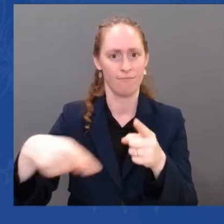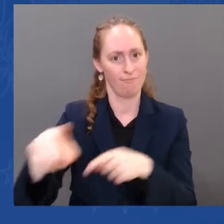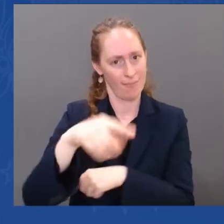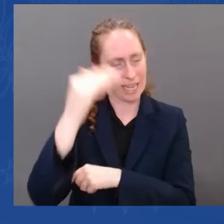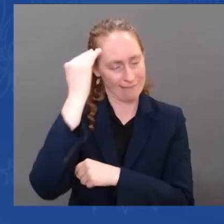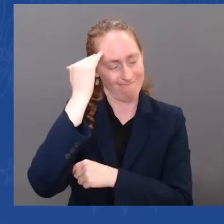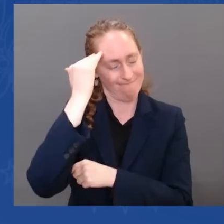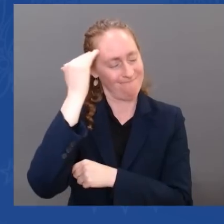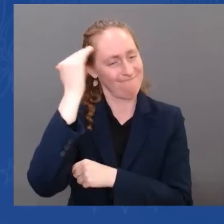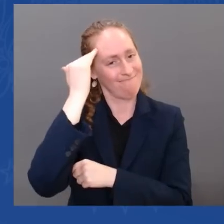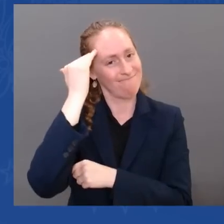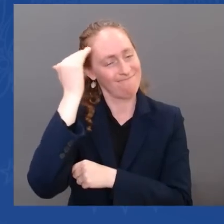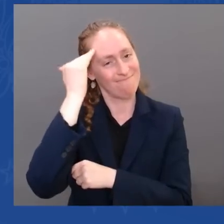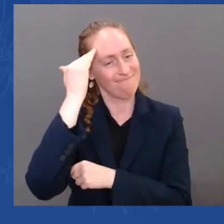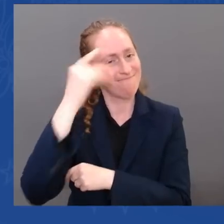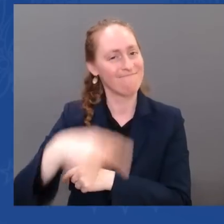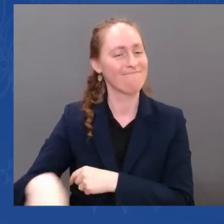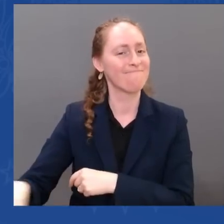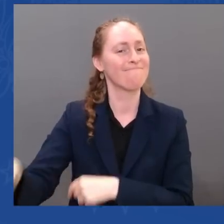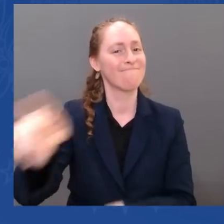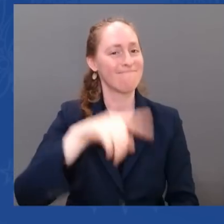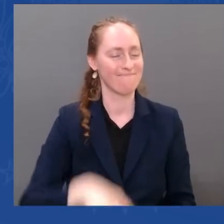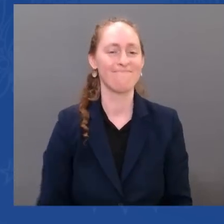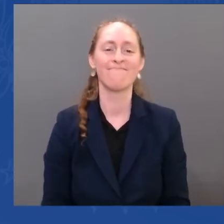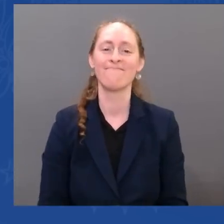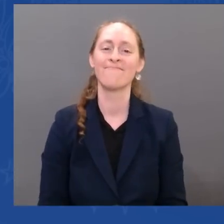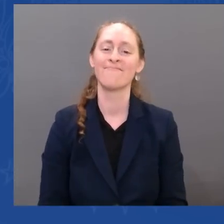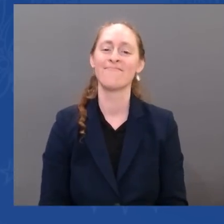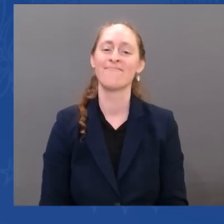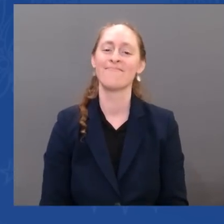and to offer the best of our homeland, of our freedom.